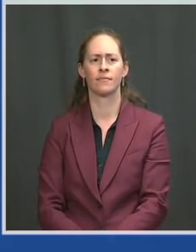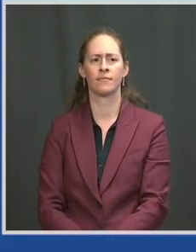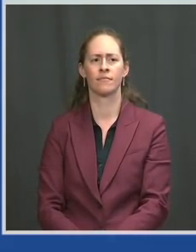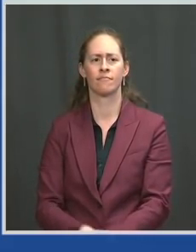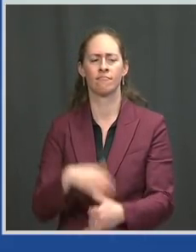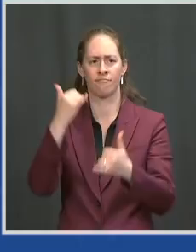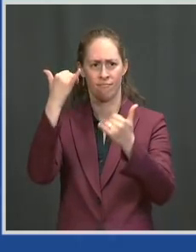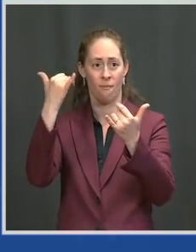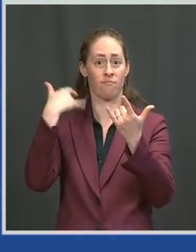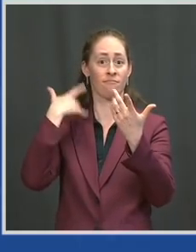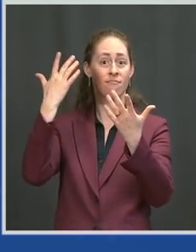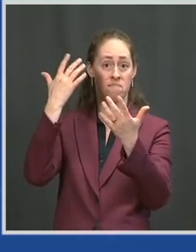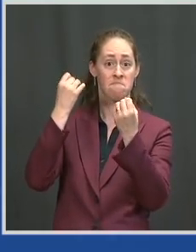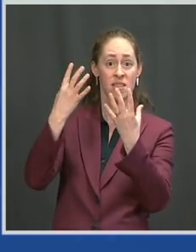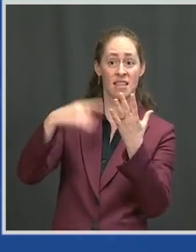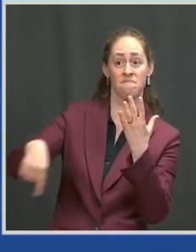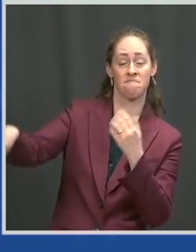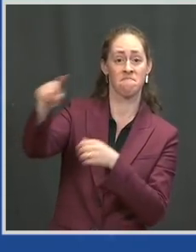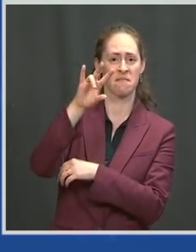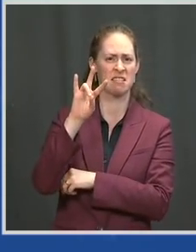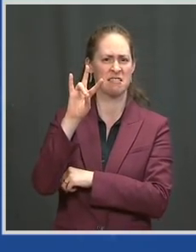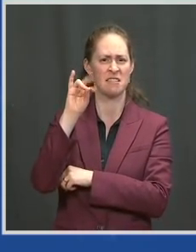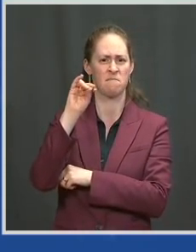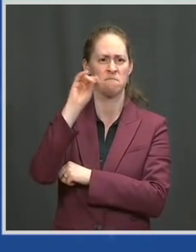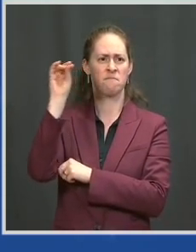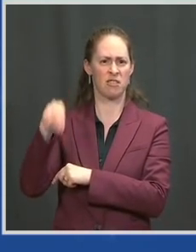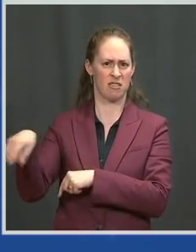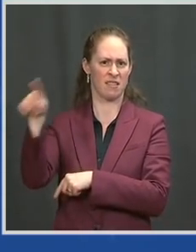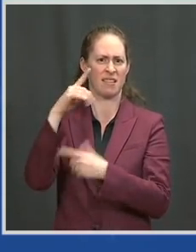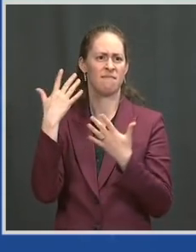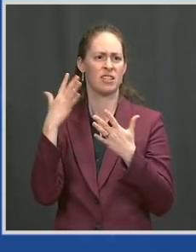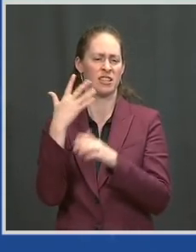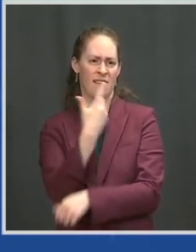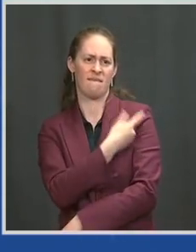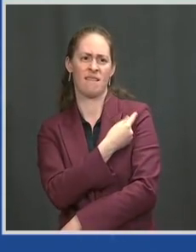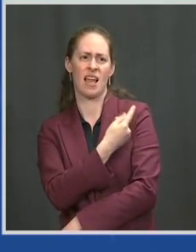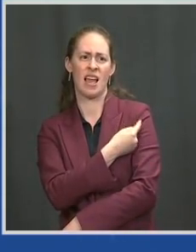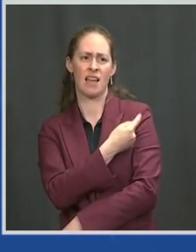the goal you set. Right now, we're at 67 percent. The President: All right. Governor Mills: And about --